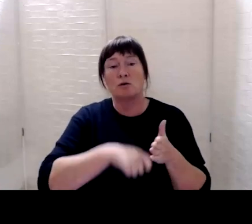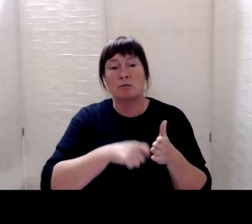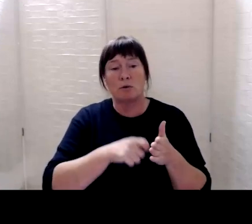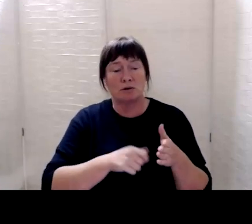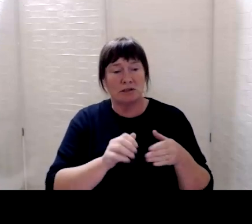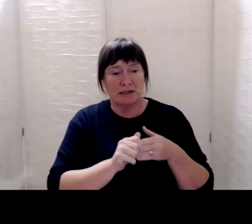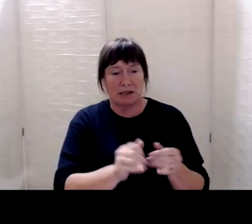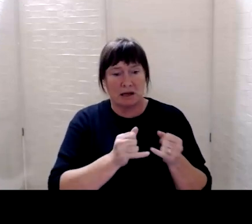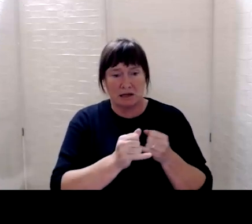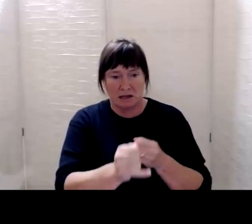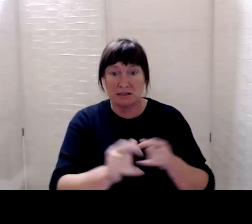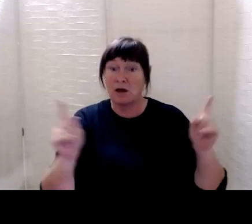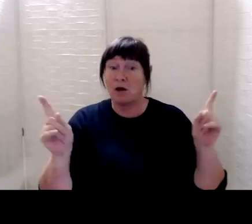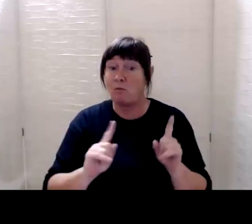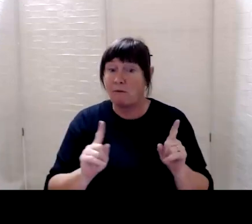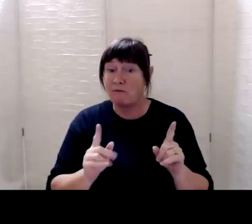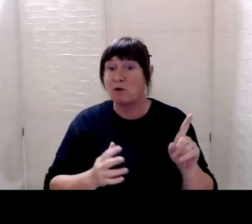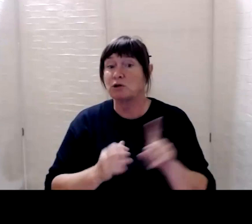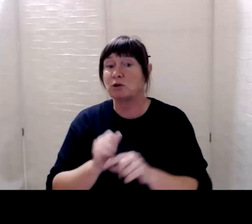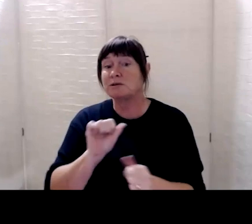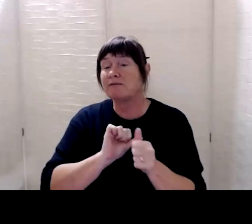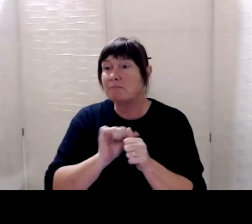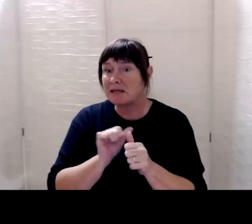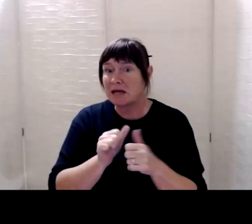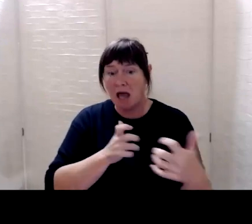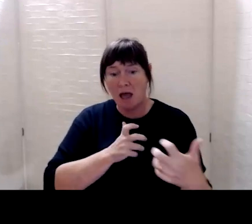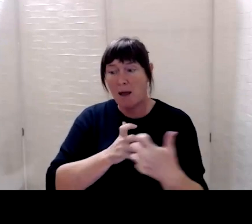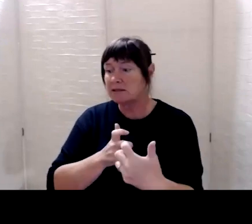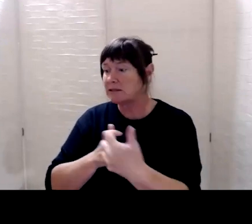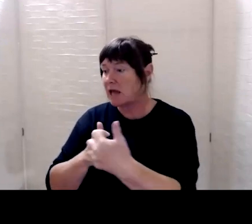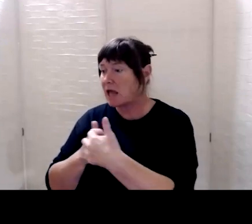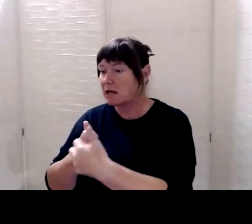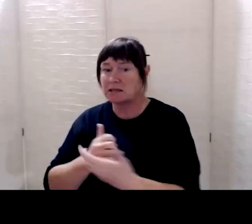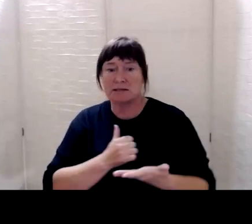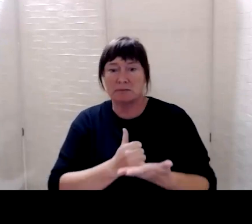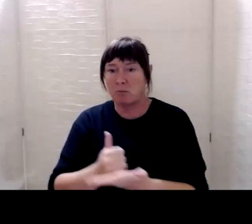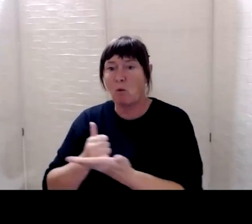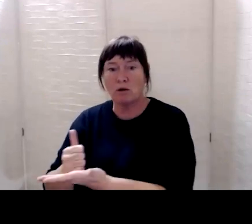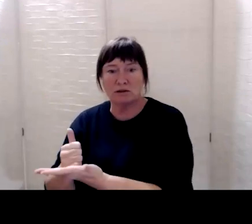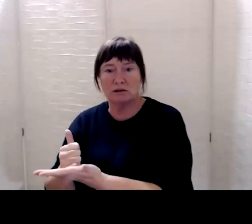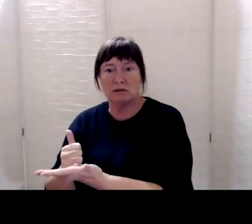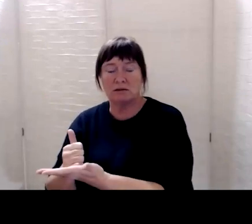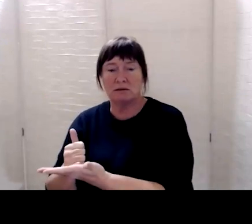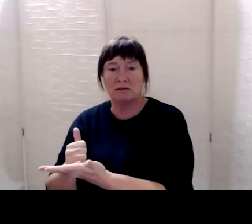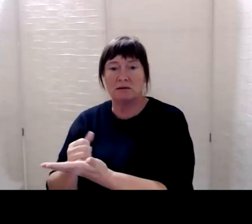better and tailored supports that are less intrusive and are